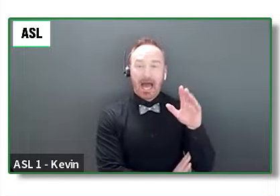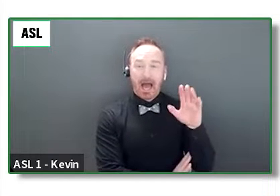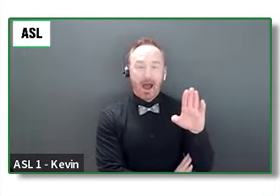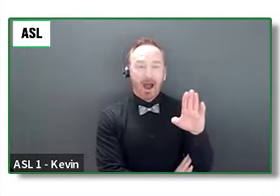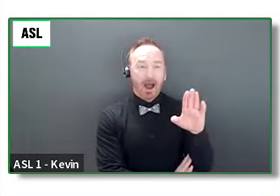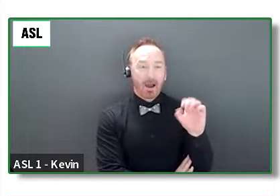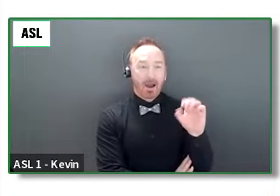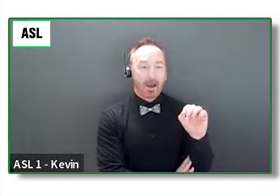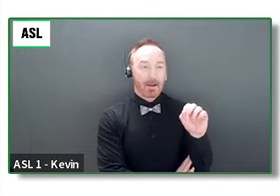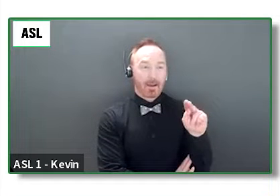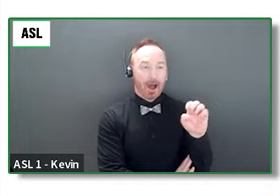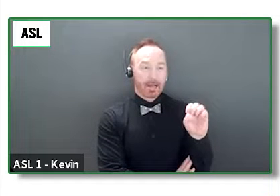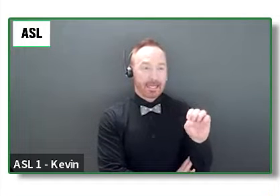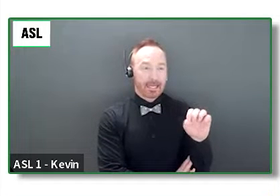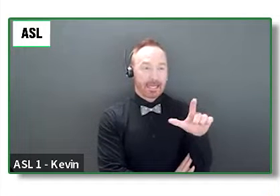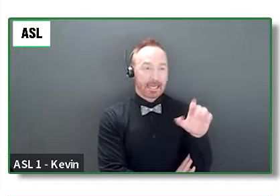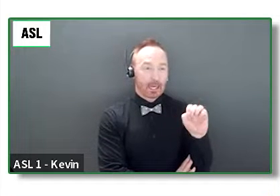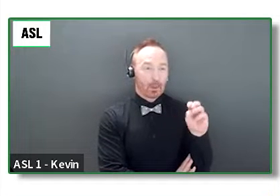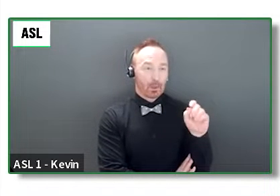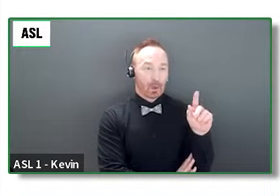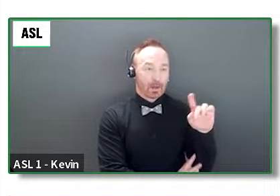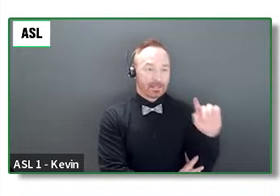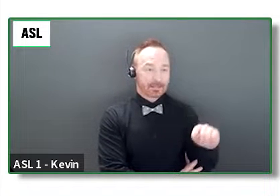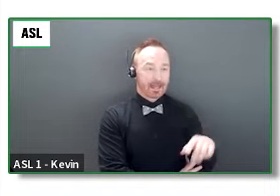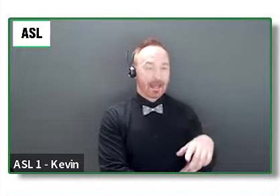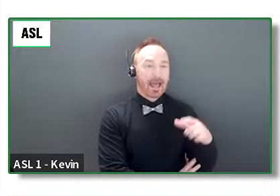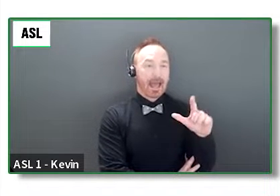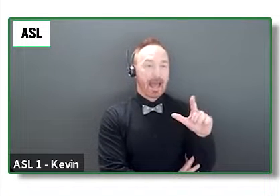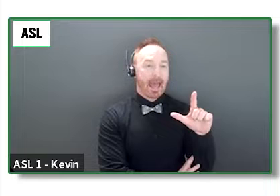Bonnie and Lori each have over 40 years of experience working in advancing